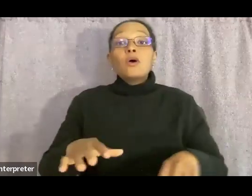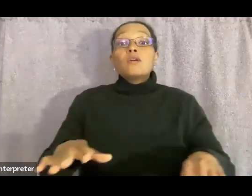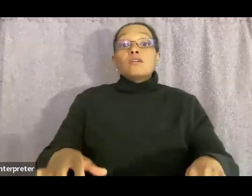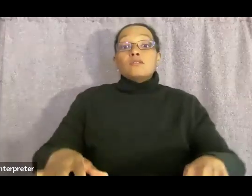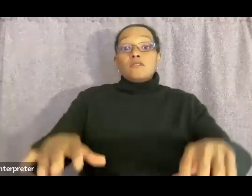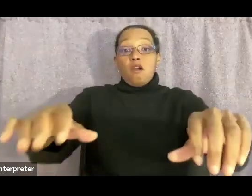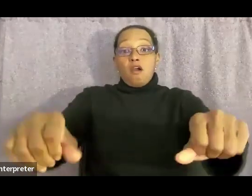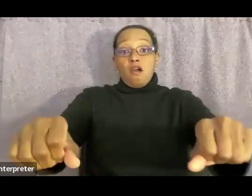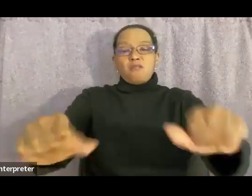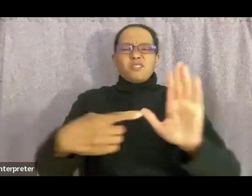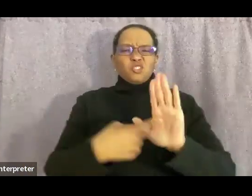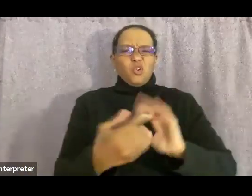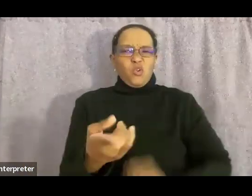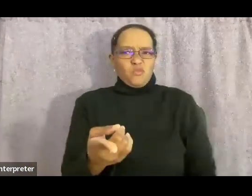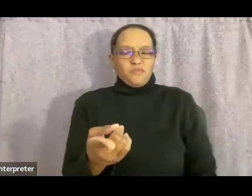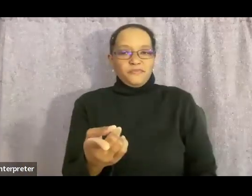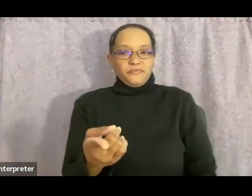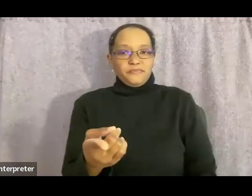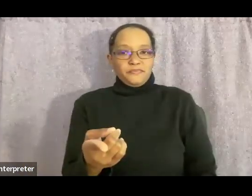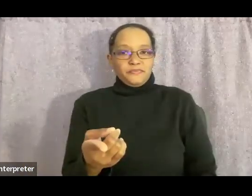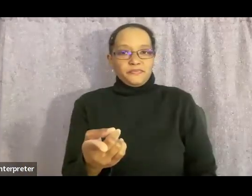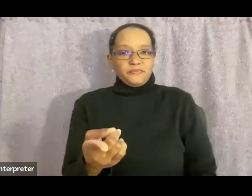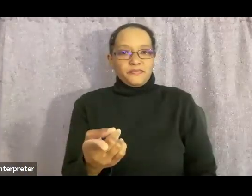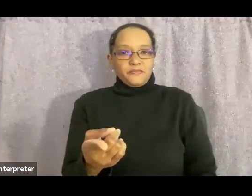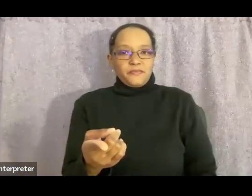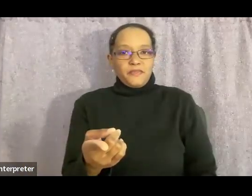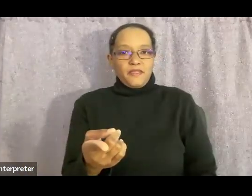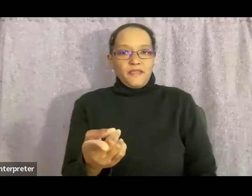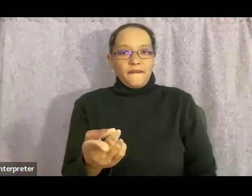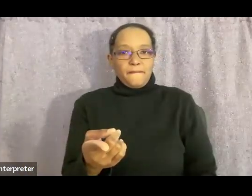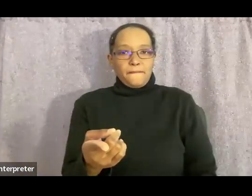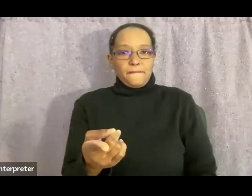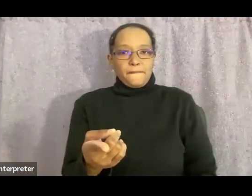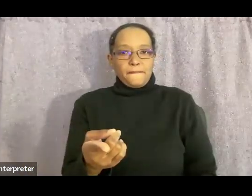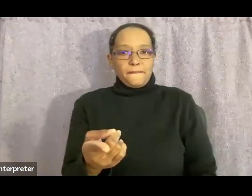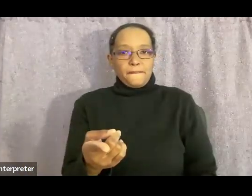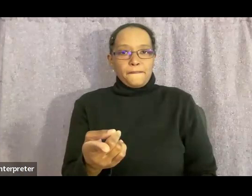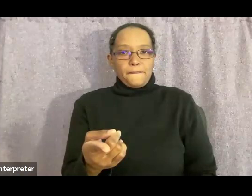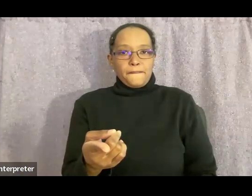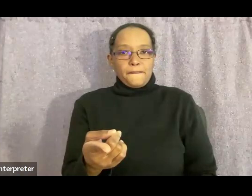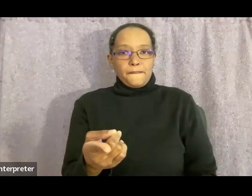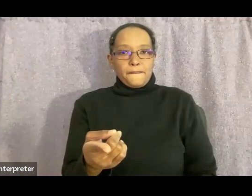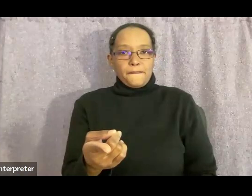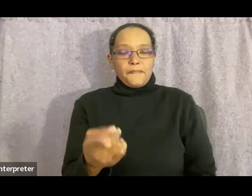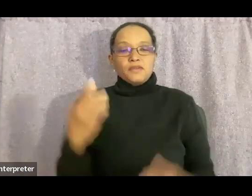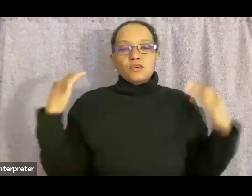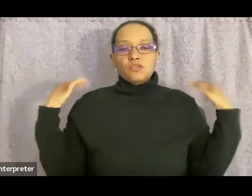I'm turning for demo, you can lift your shoulder up from the ground, and then come back down for the row.